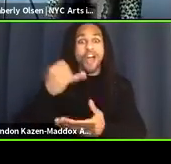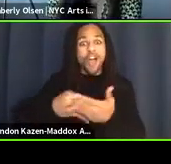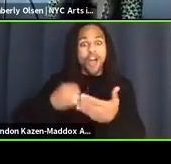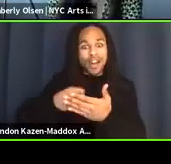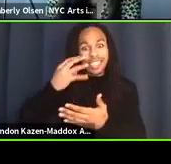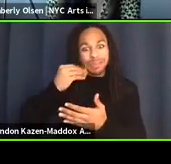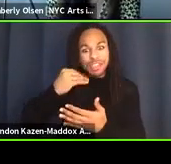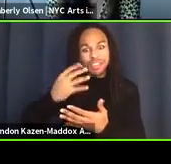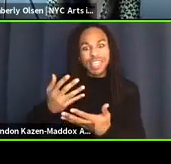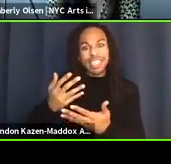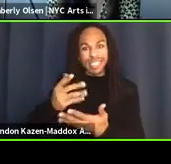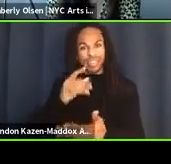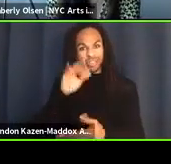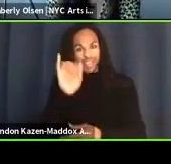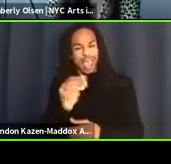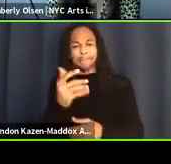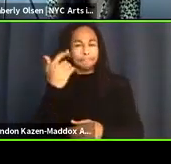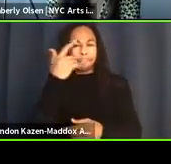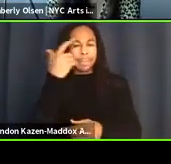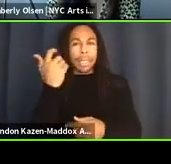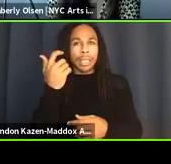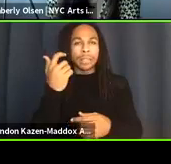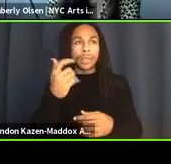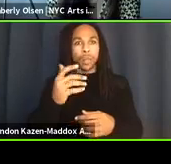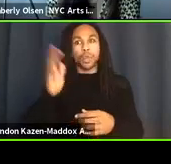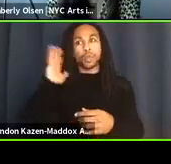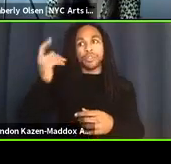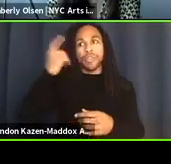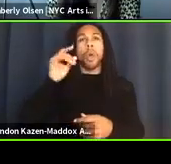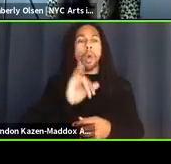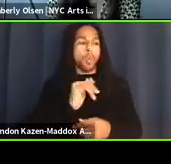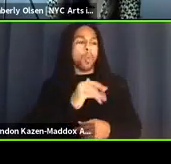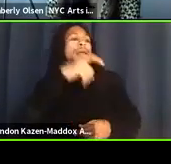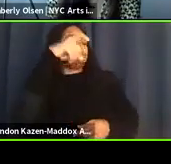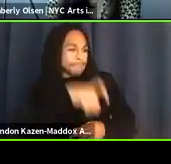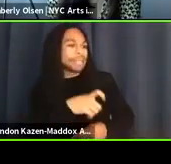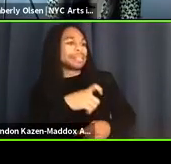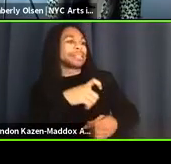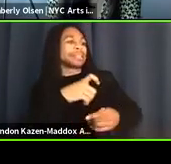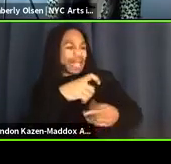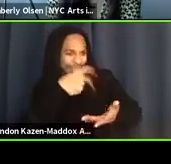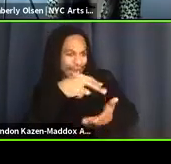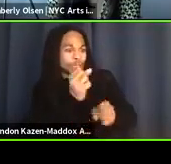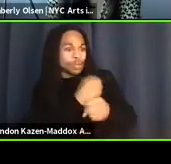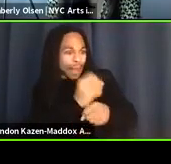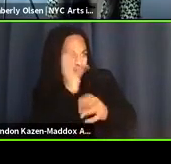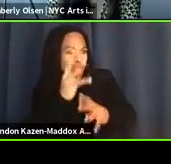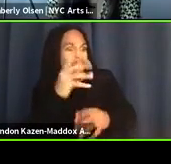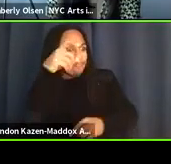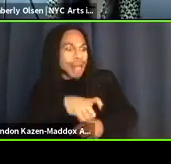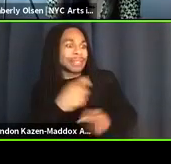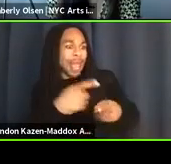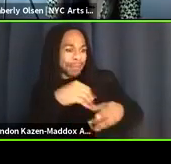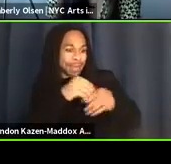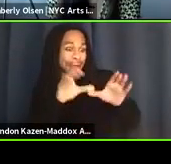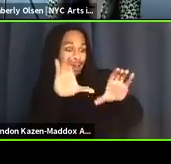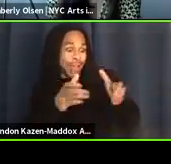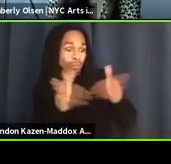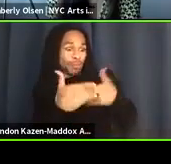two ideas of helping a student to work independently with on advanced project, but also inviting